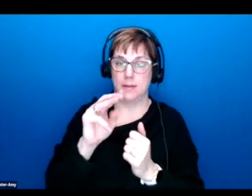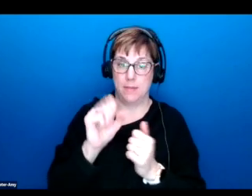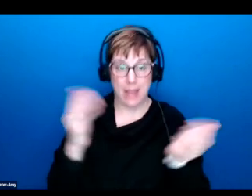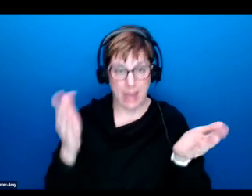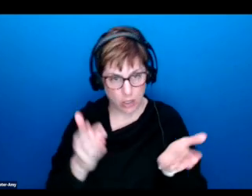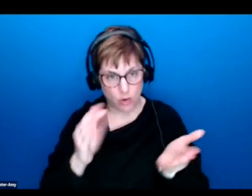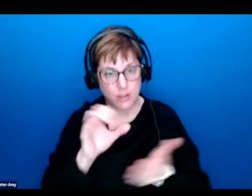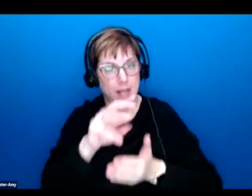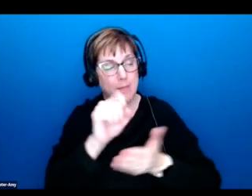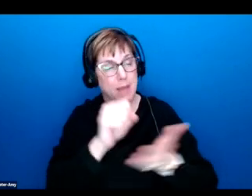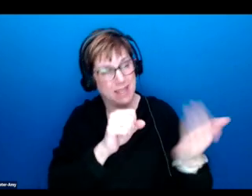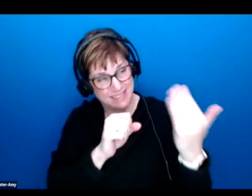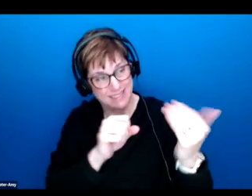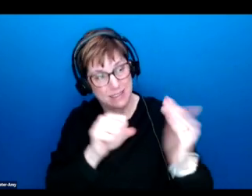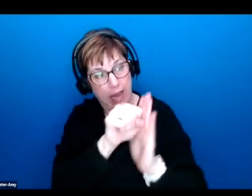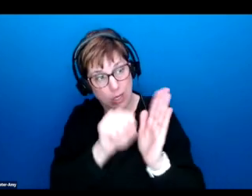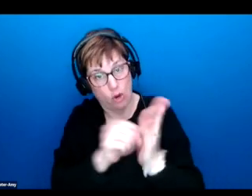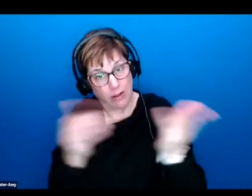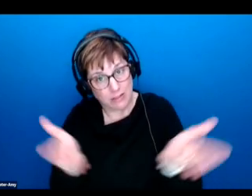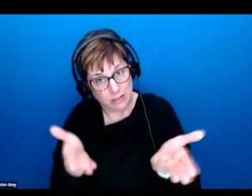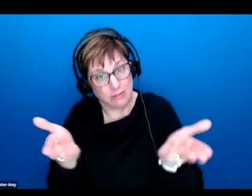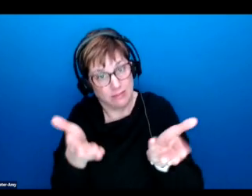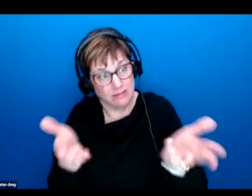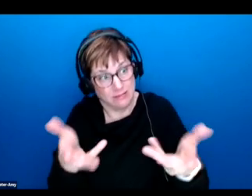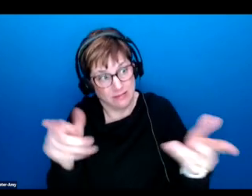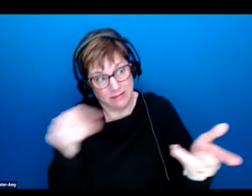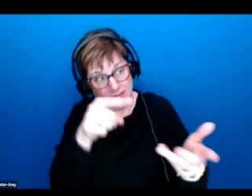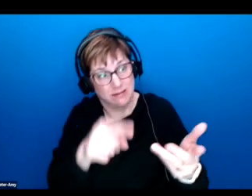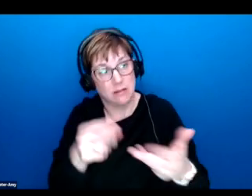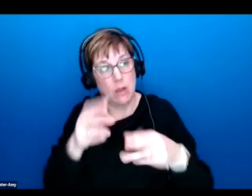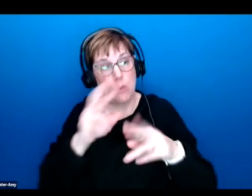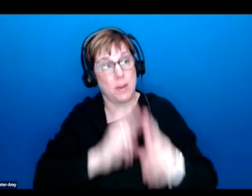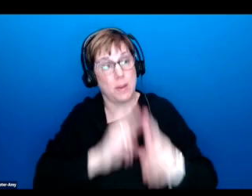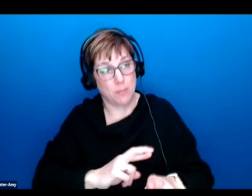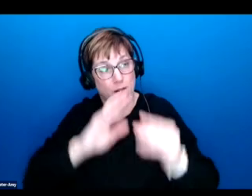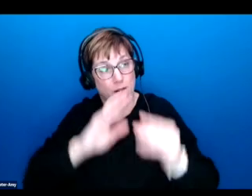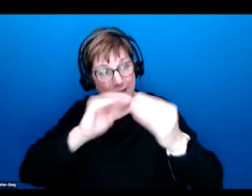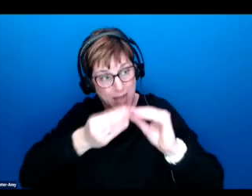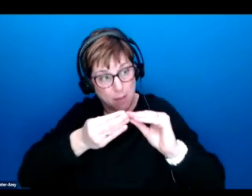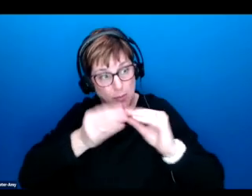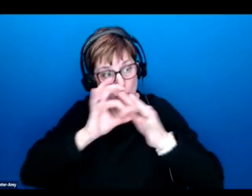to encourage states to improve their reporting specific to T-MSIS.